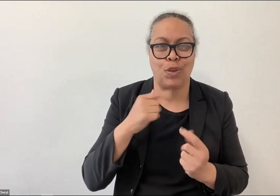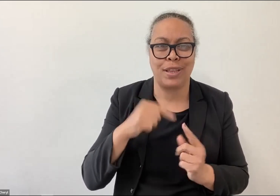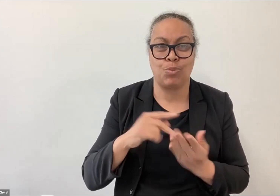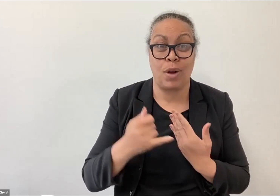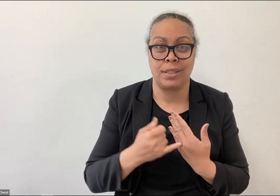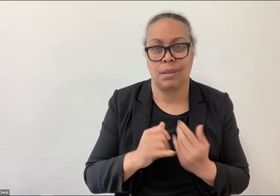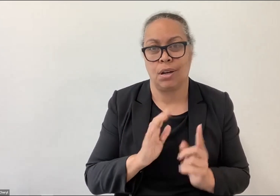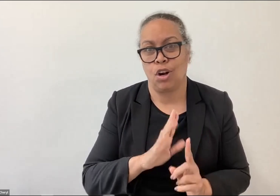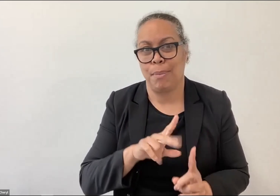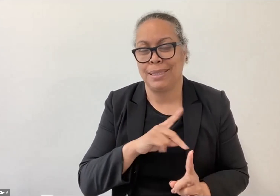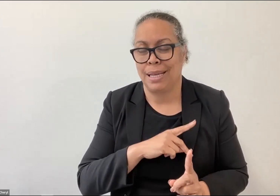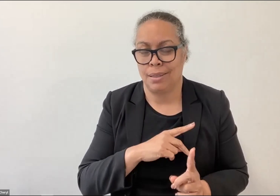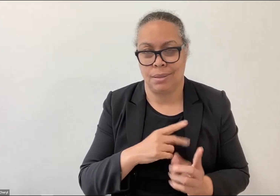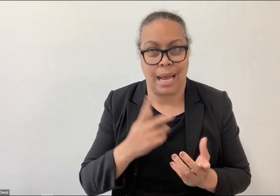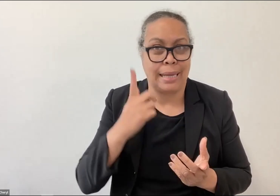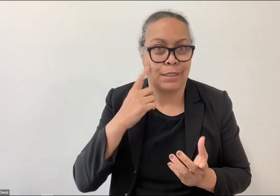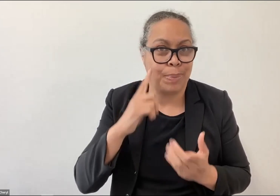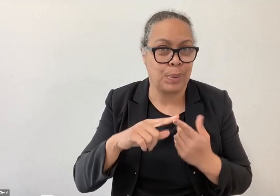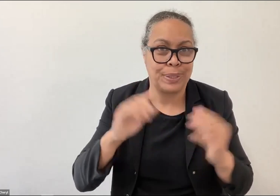those types of people she's proud she was one of those types of teachers.